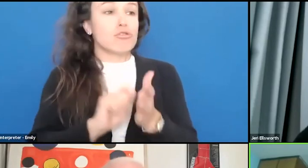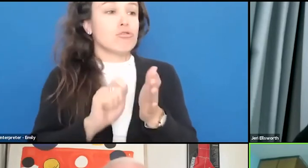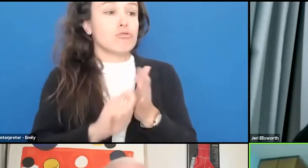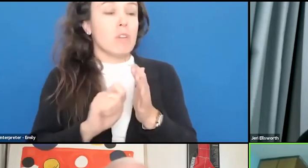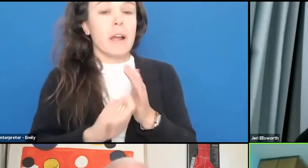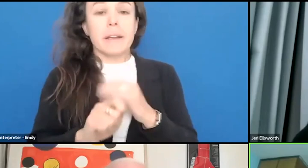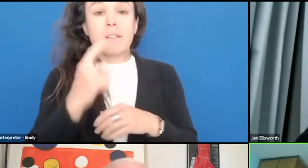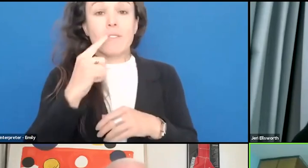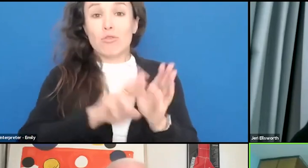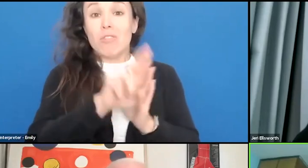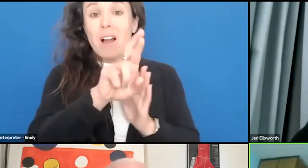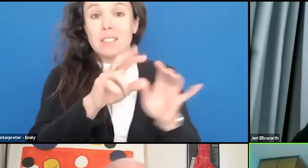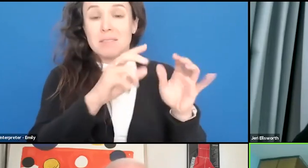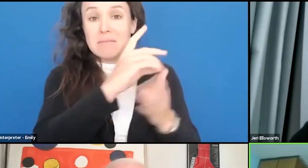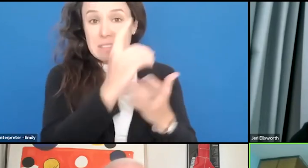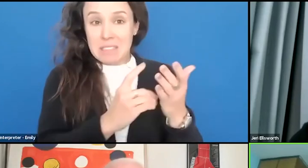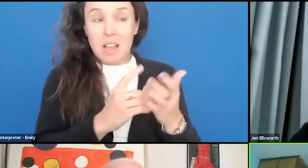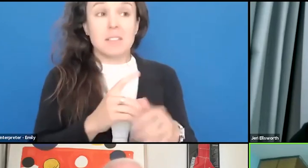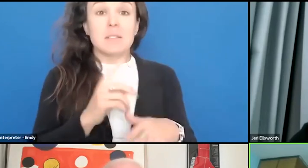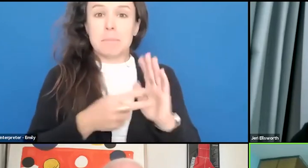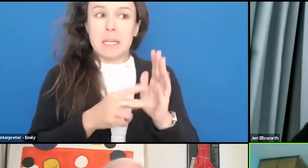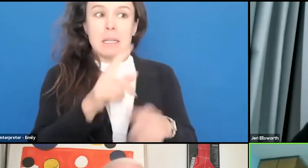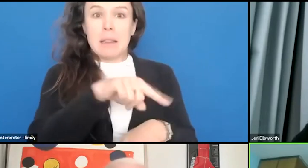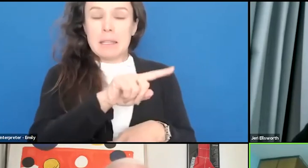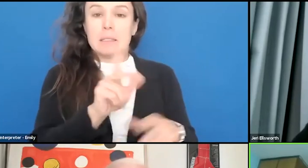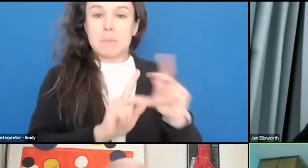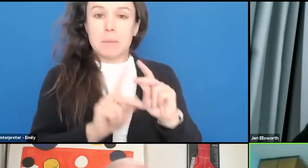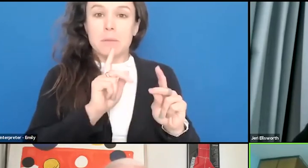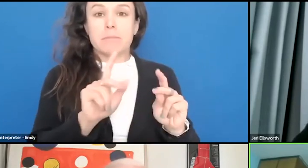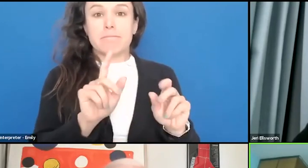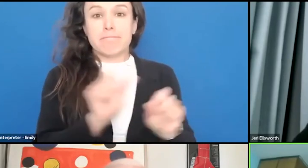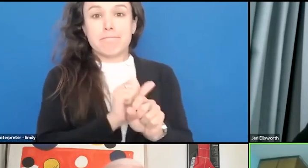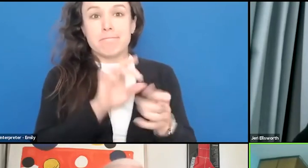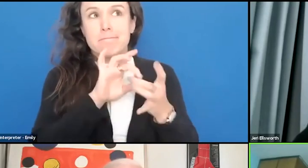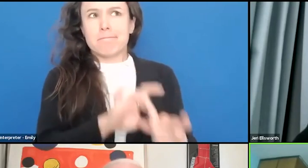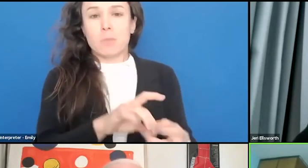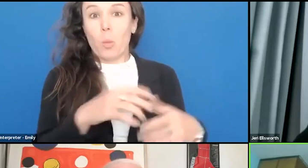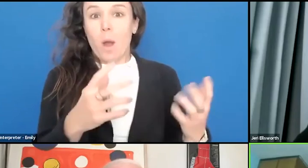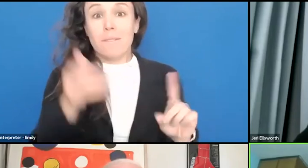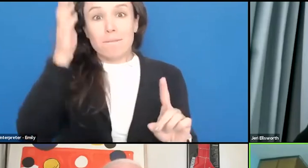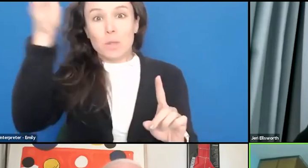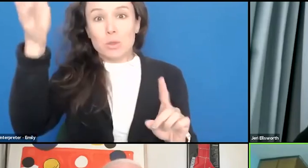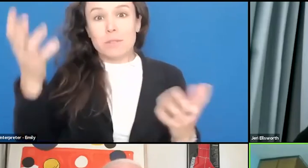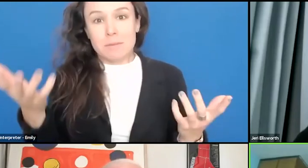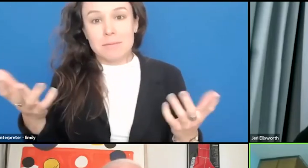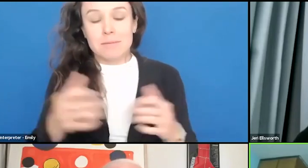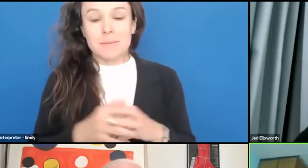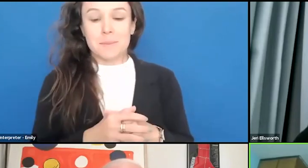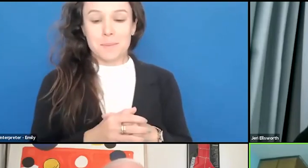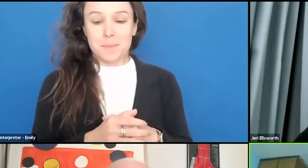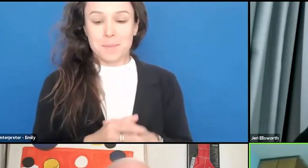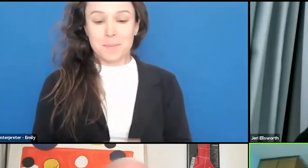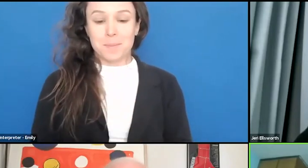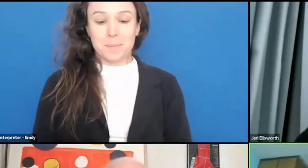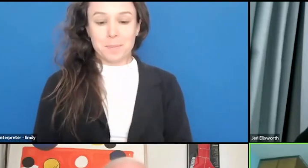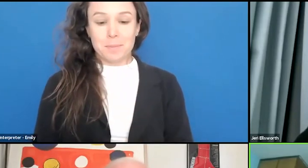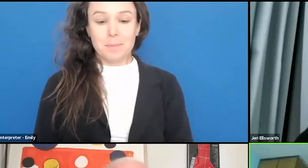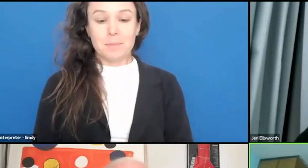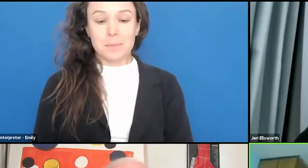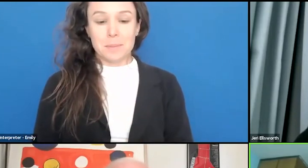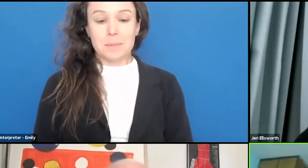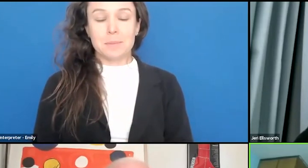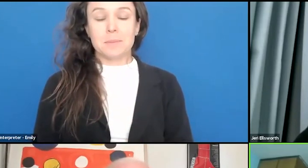so we have people that really are grounded well in the future can fly. So let me just start off by